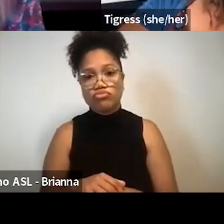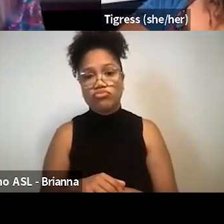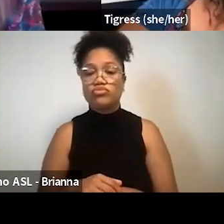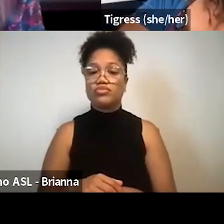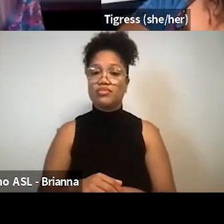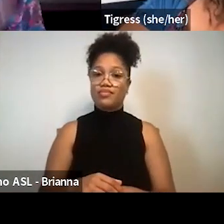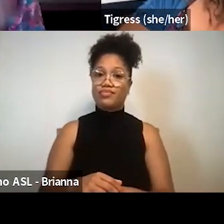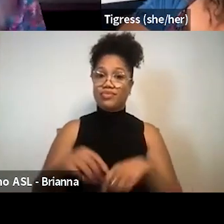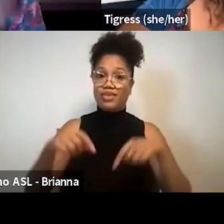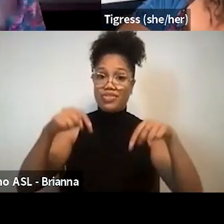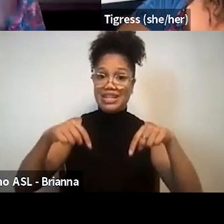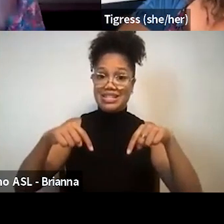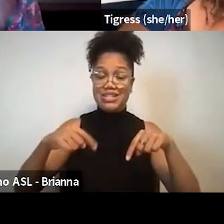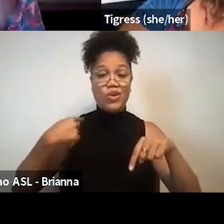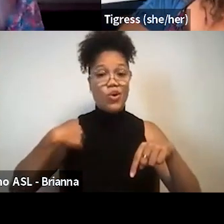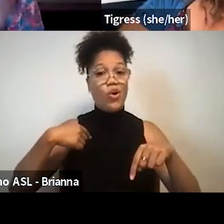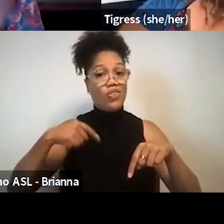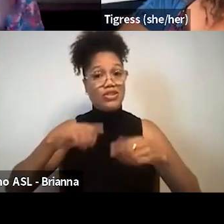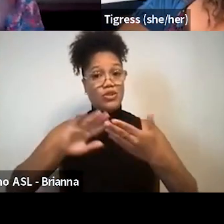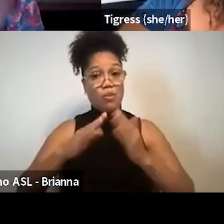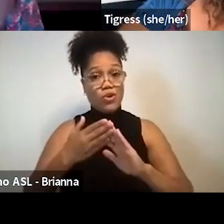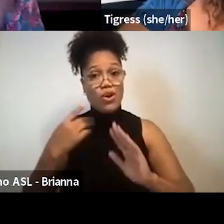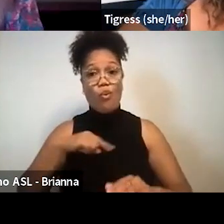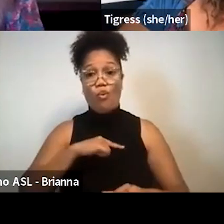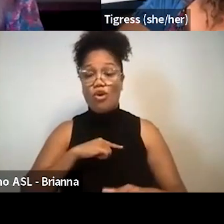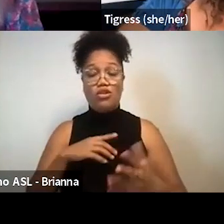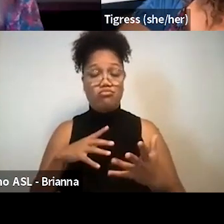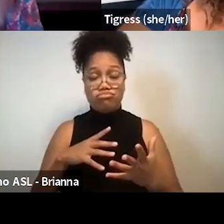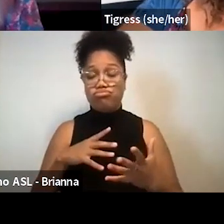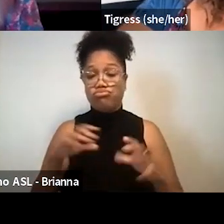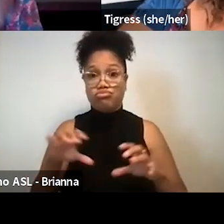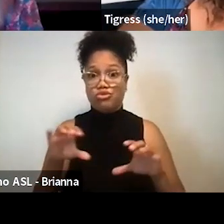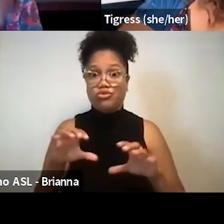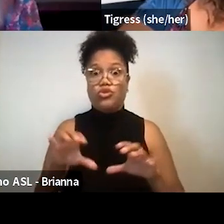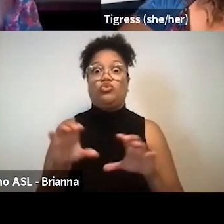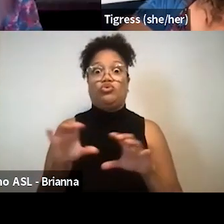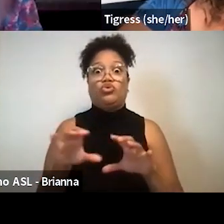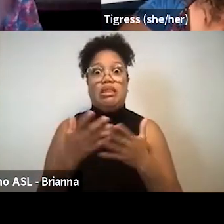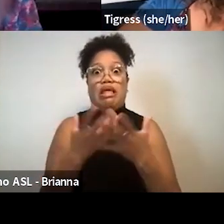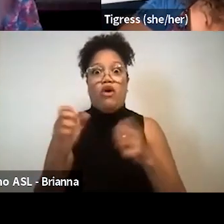that we have never been in before, because of the work that activists have been doing over the last 50 years. Right.